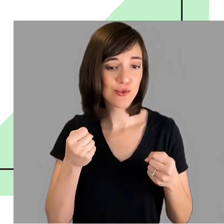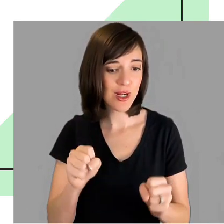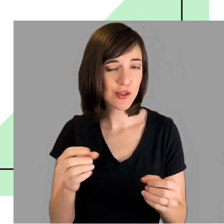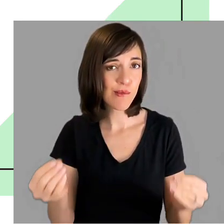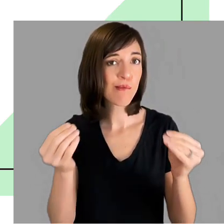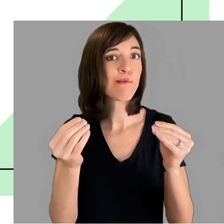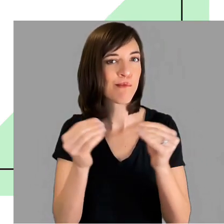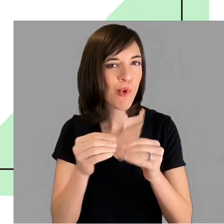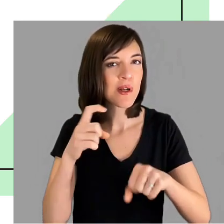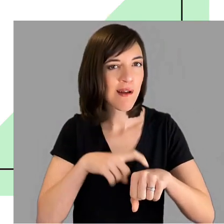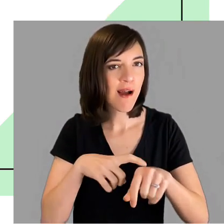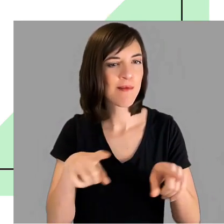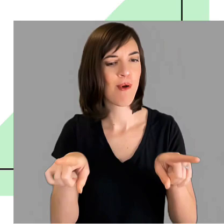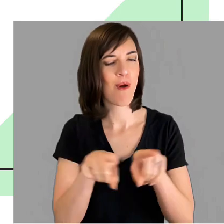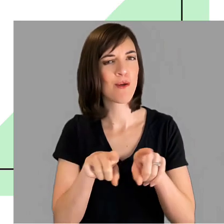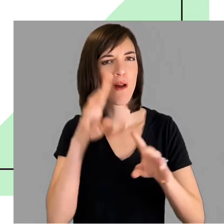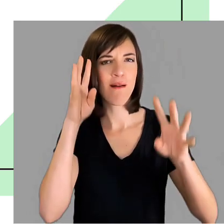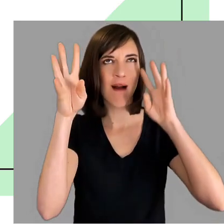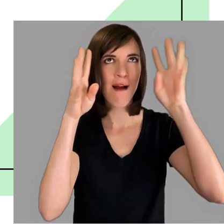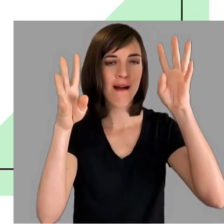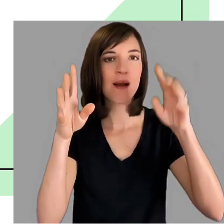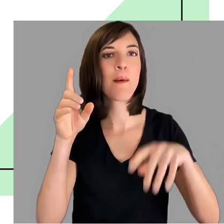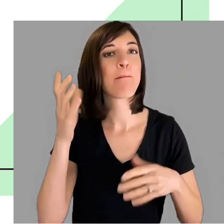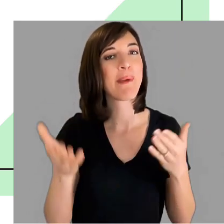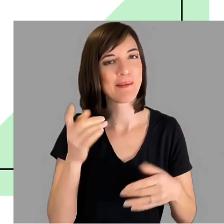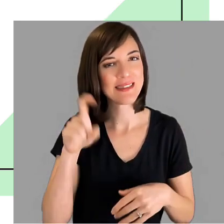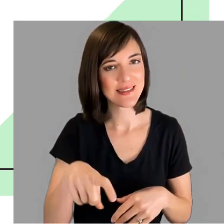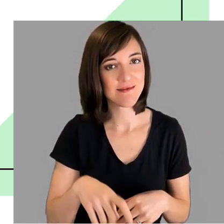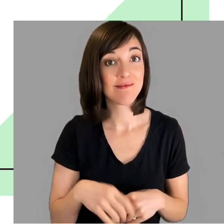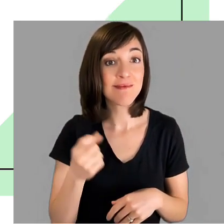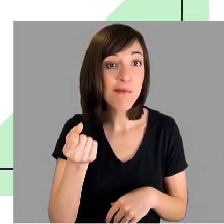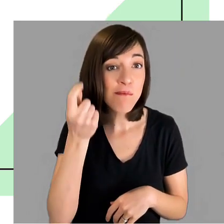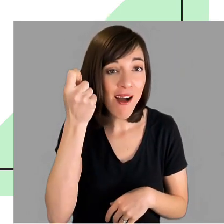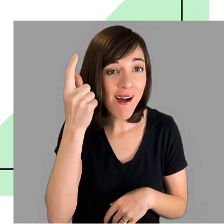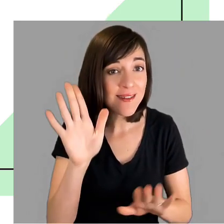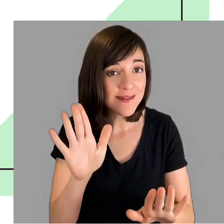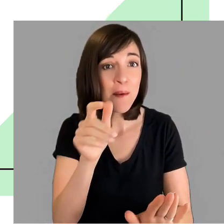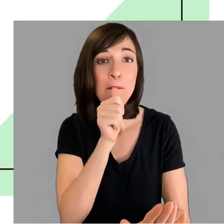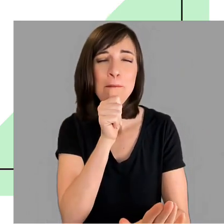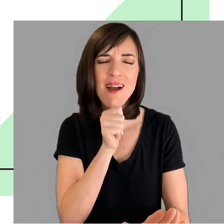additional time and creativity, but with patience and effective communication,